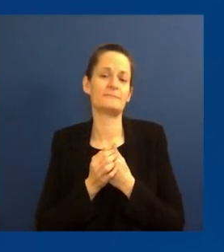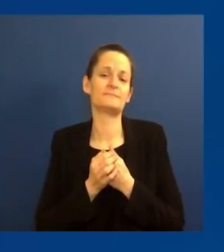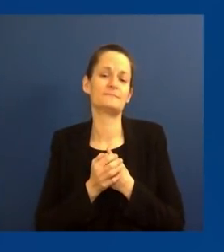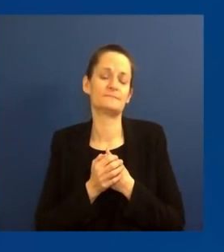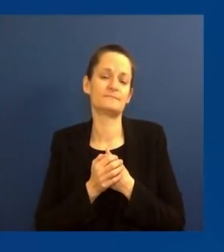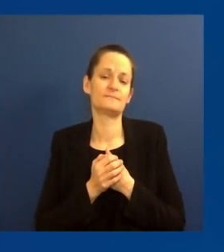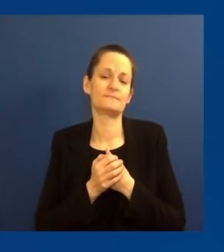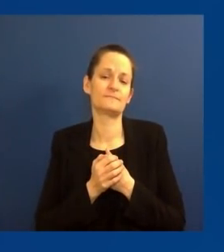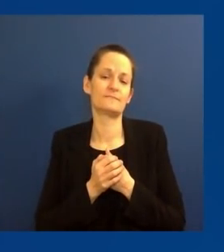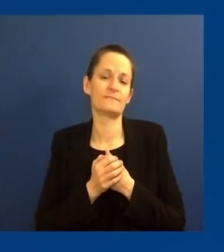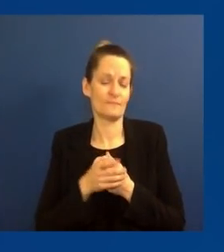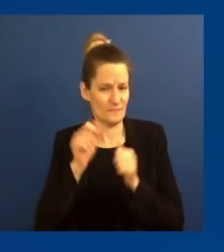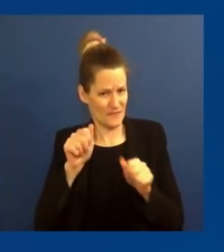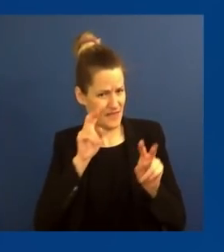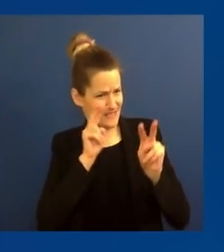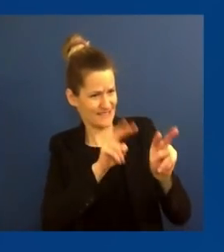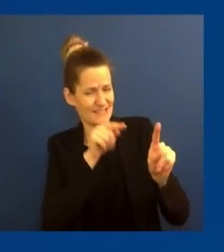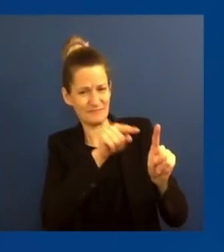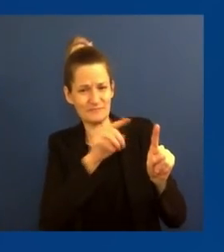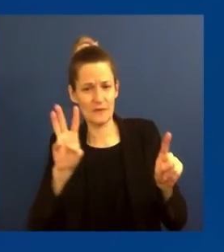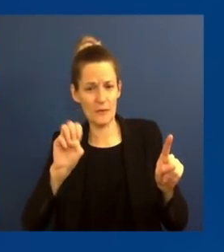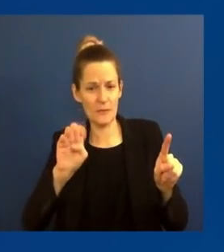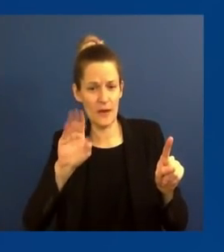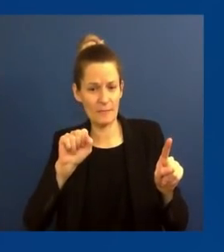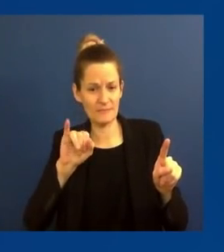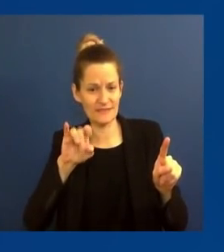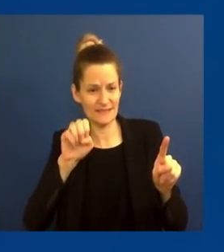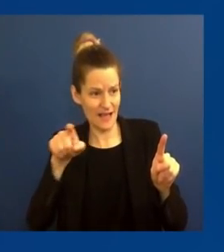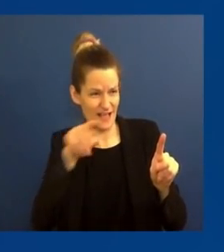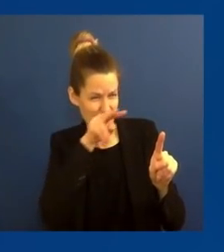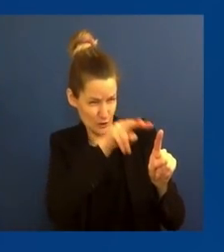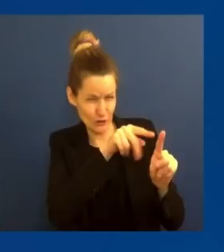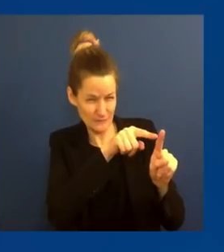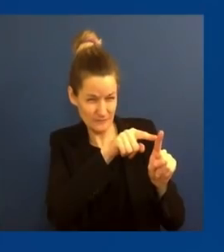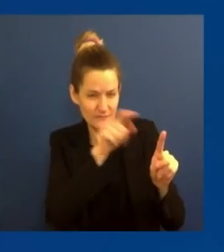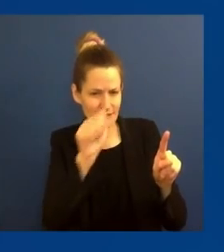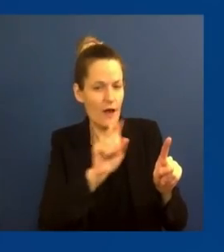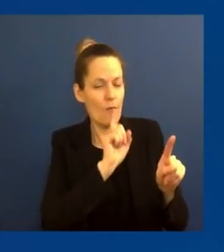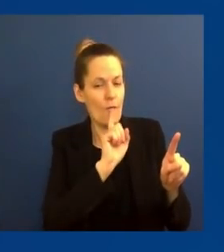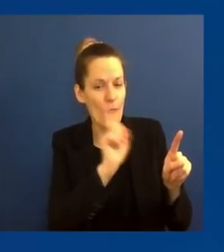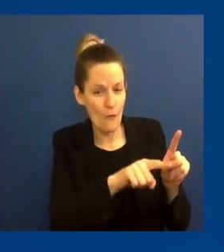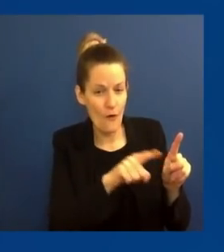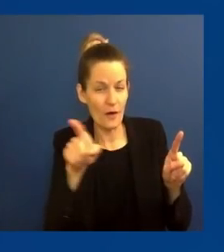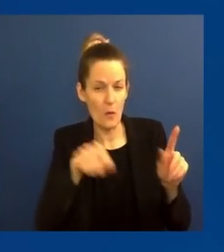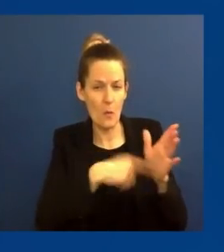after this initial wave, we'll have a better sense. And we'll report those numbers next week.